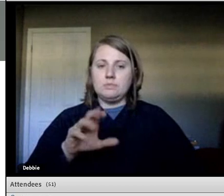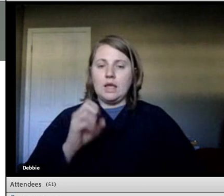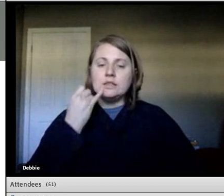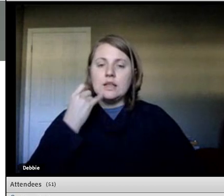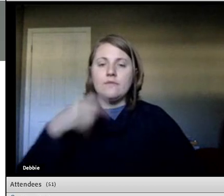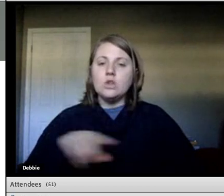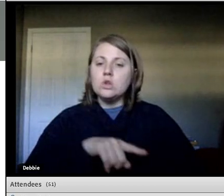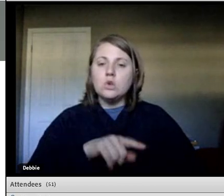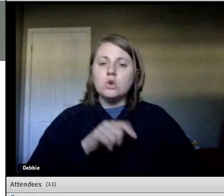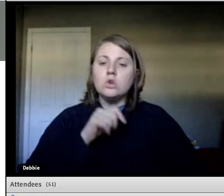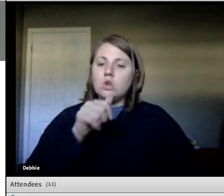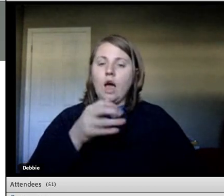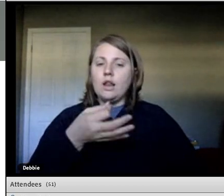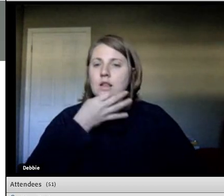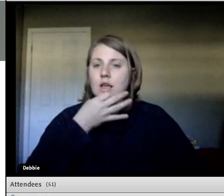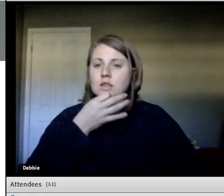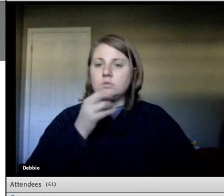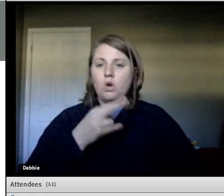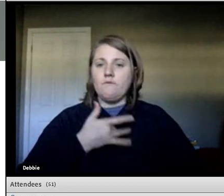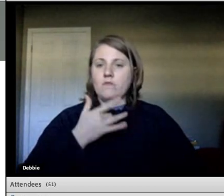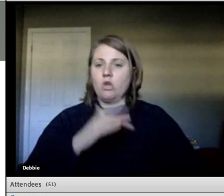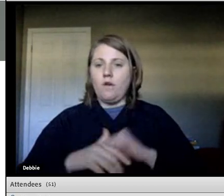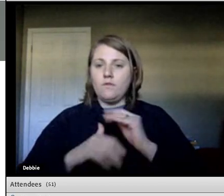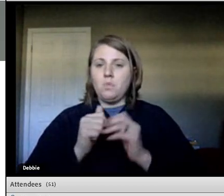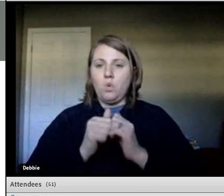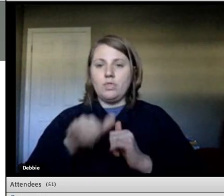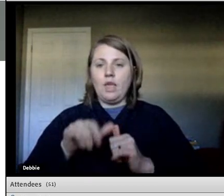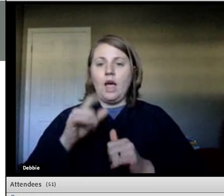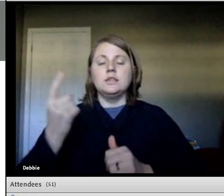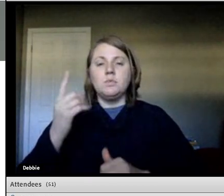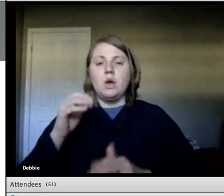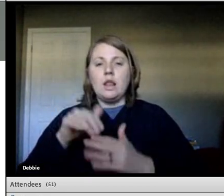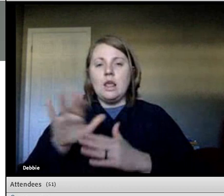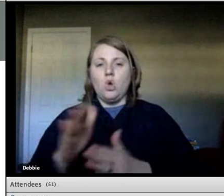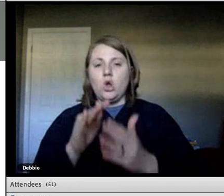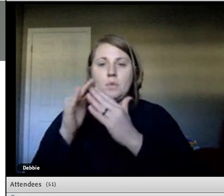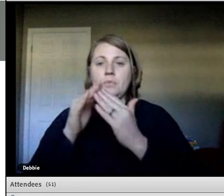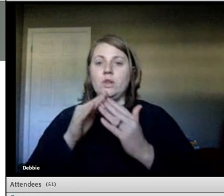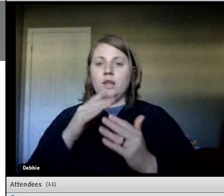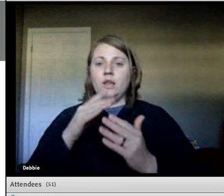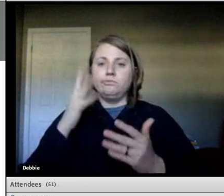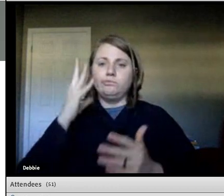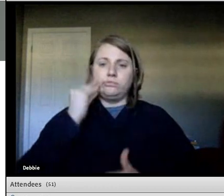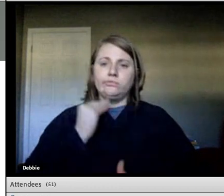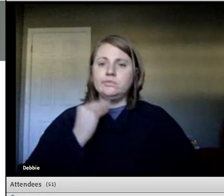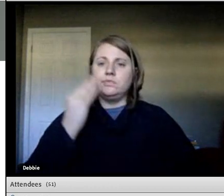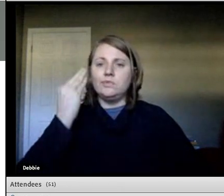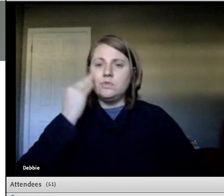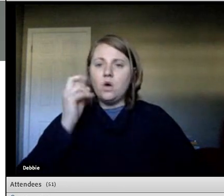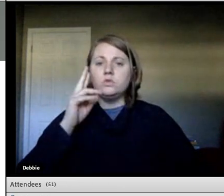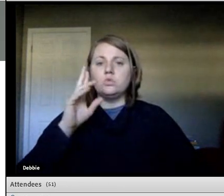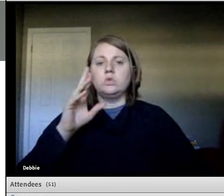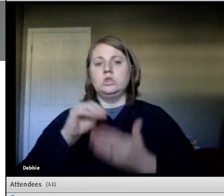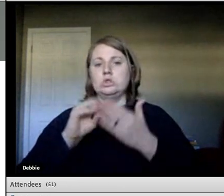there is probably someone in your community or student, another faculty member or just a community member,